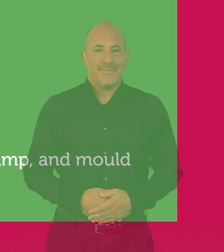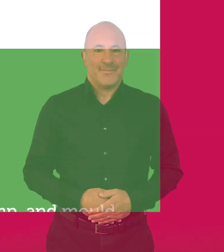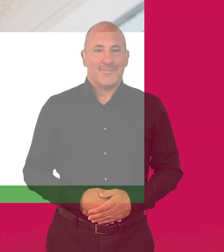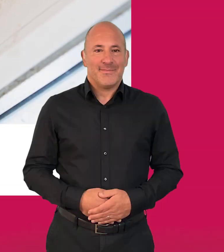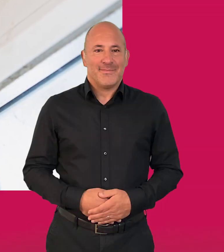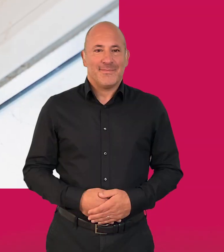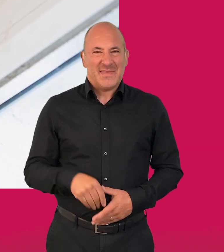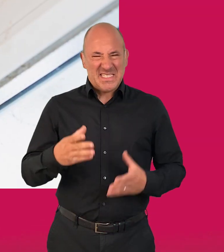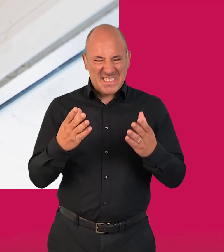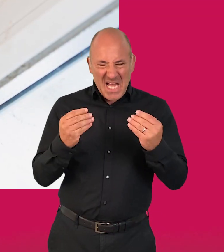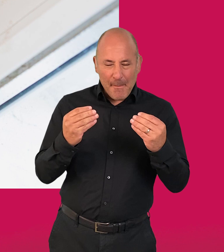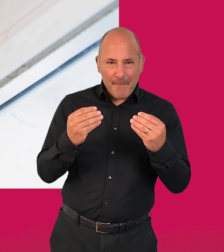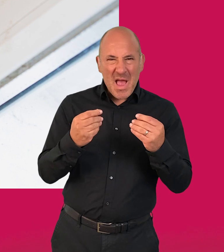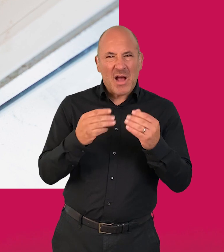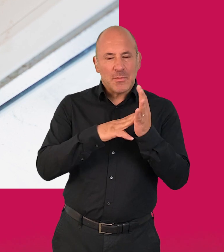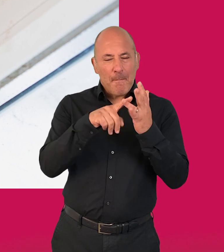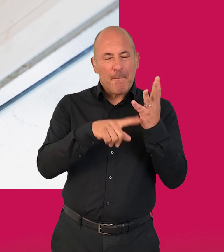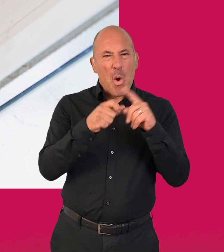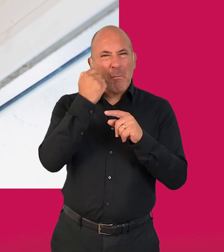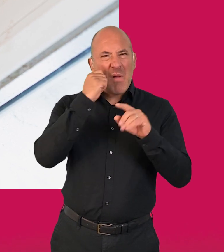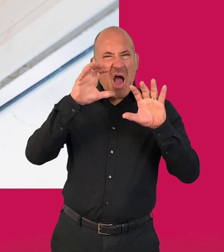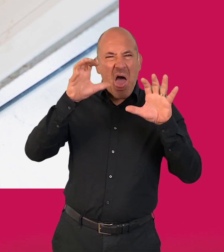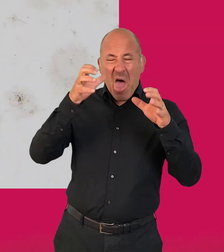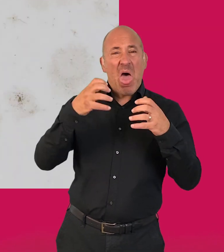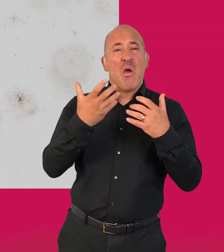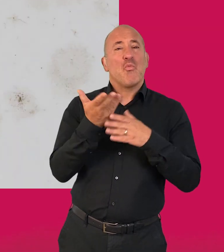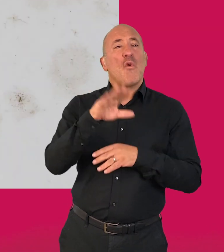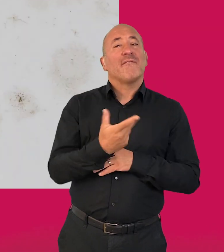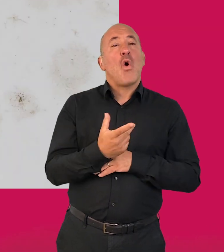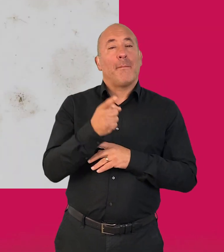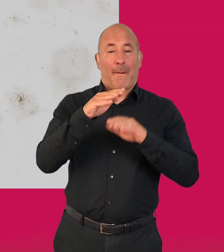Damp and mould is usually caused by a build-up of condensation inside a building.